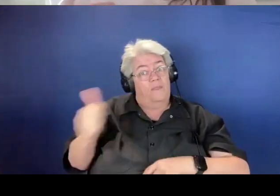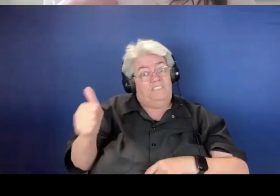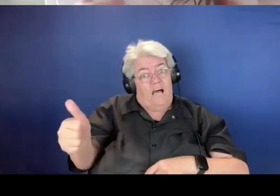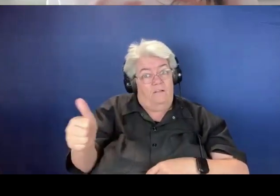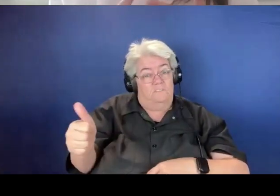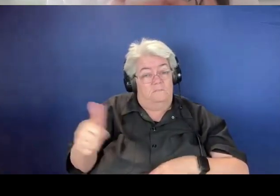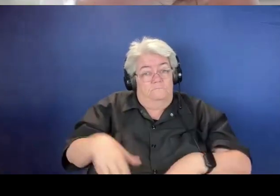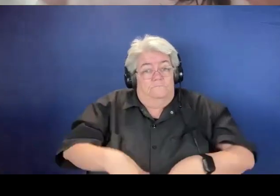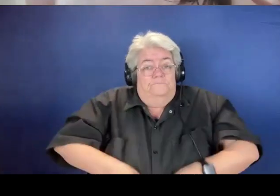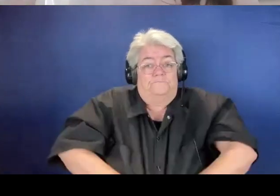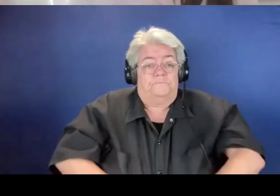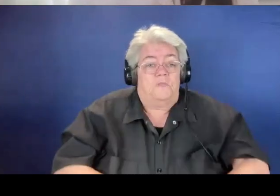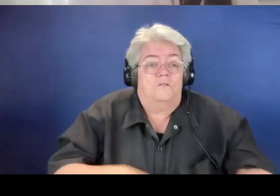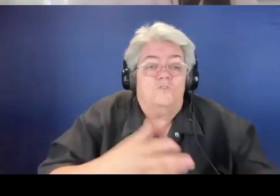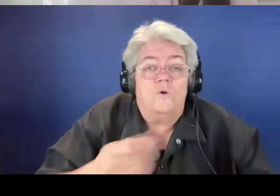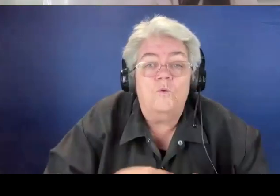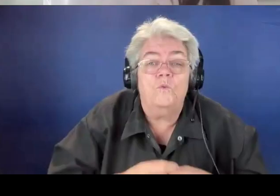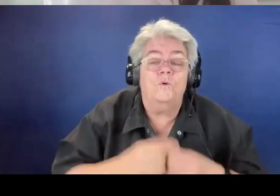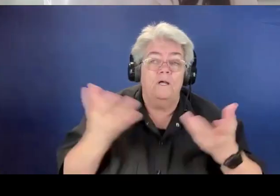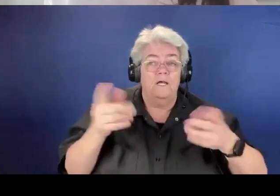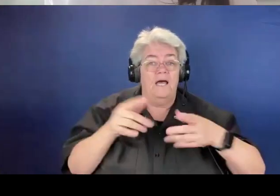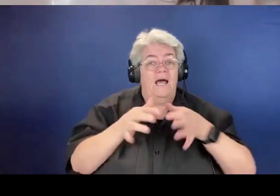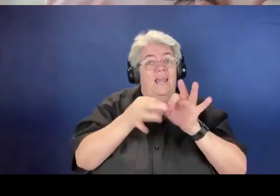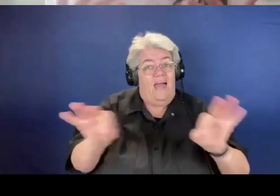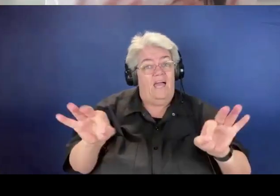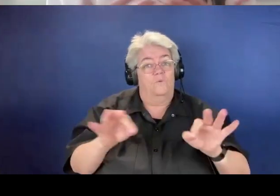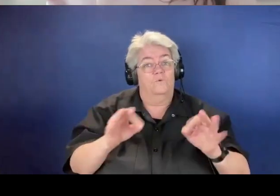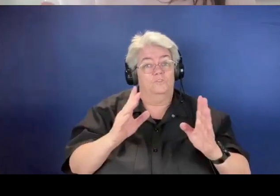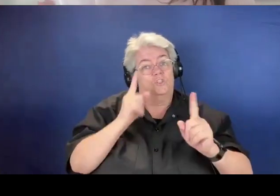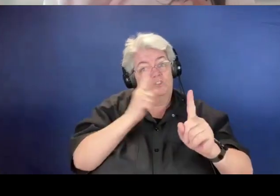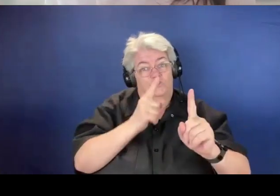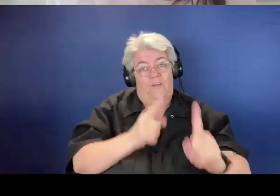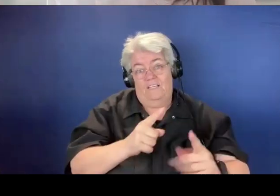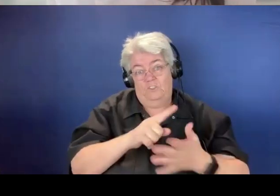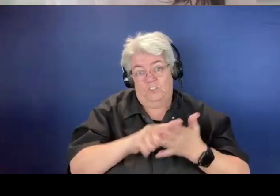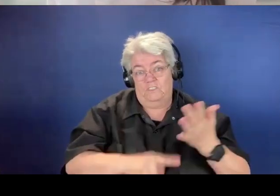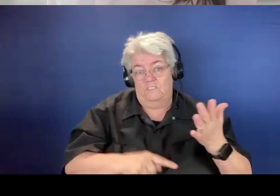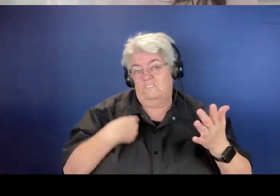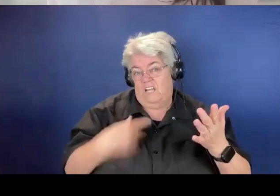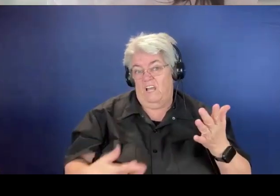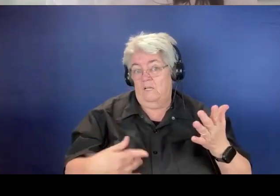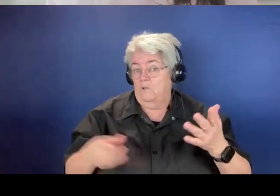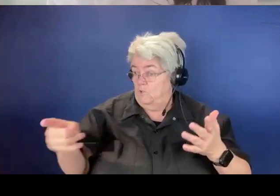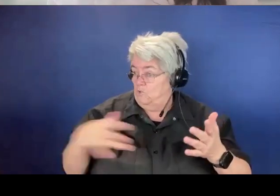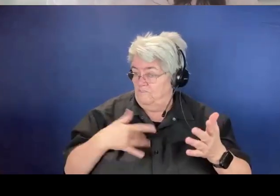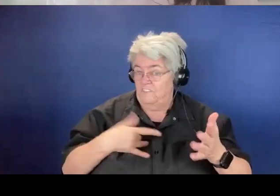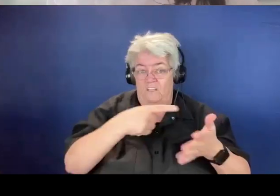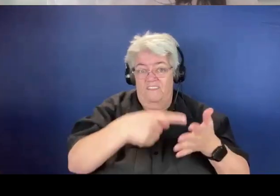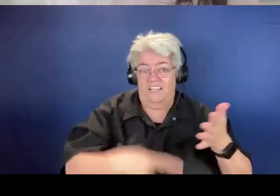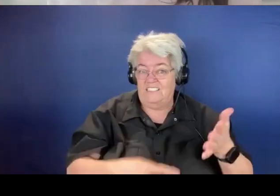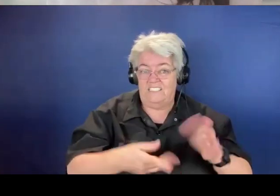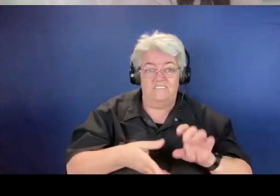are the list of the language strategies that we typically use. Which one do you feel like you really don't have an understanding on or that